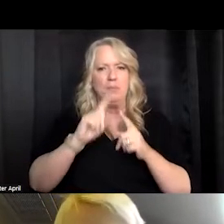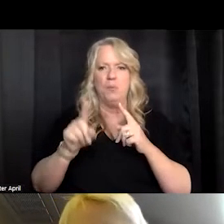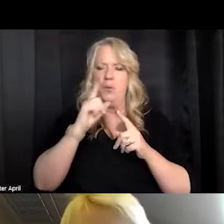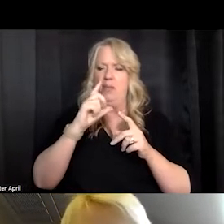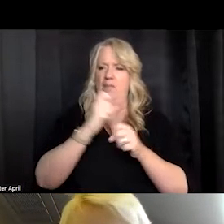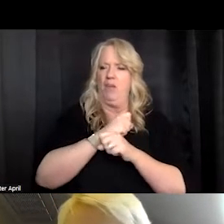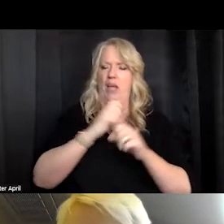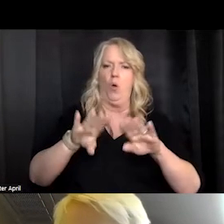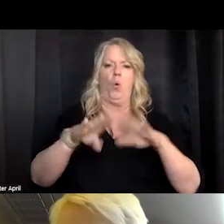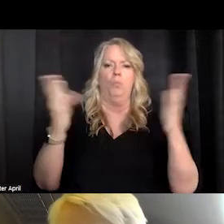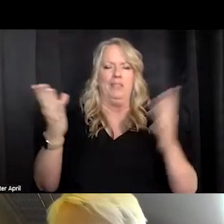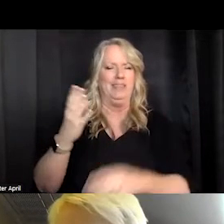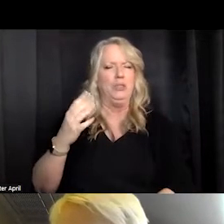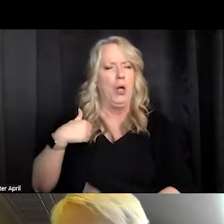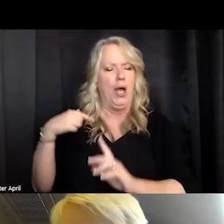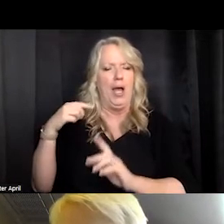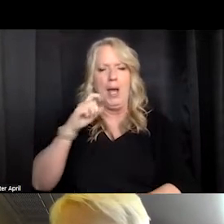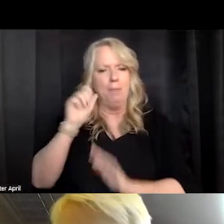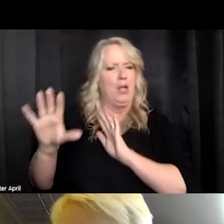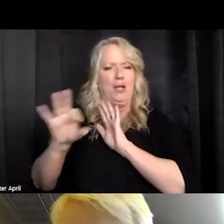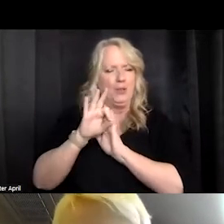. BEERS SPOKE ABOUT IMPORTANCE OF LIVED EXPERIENCE